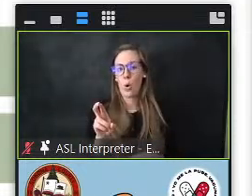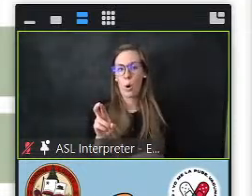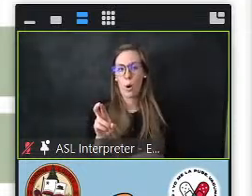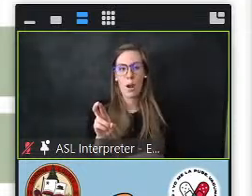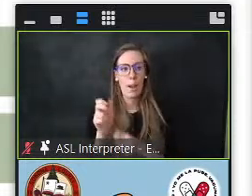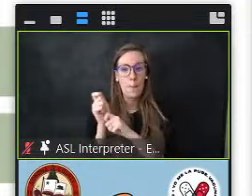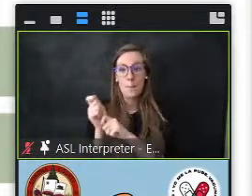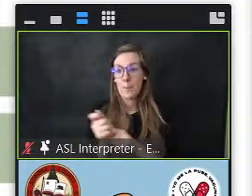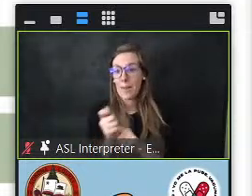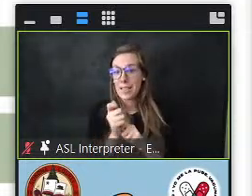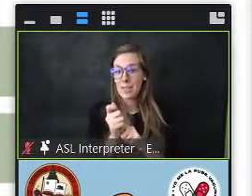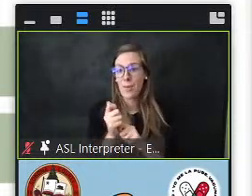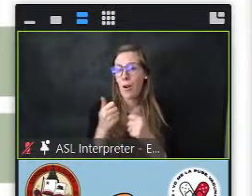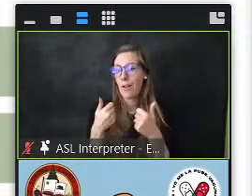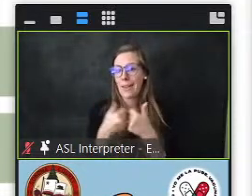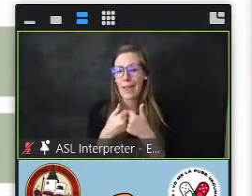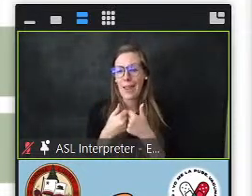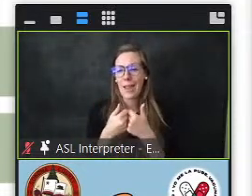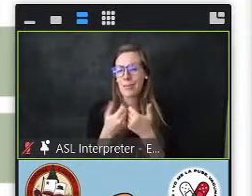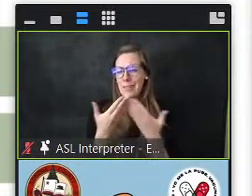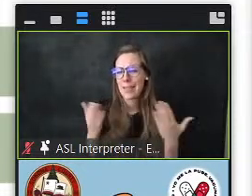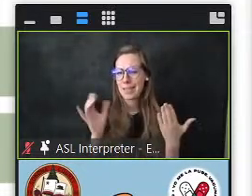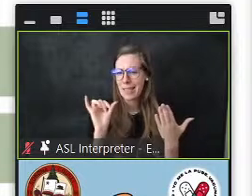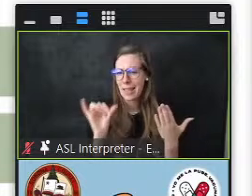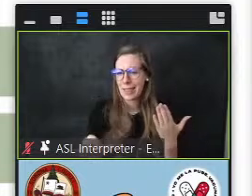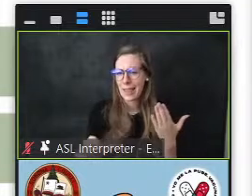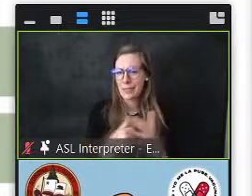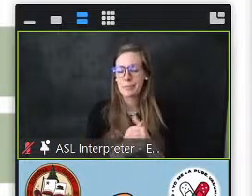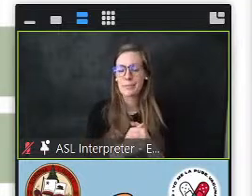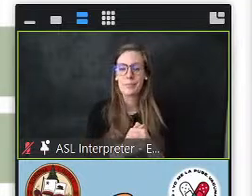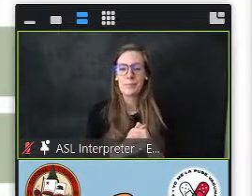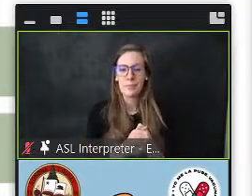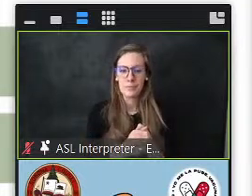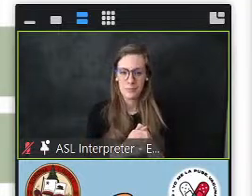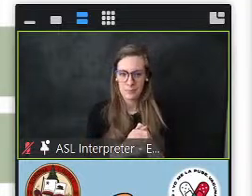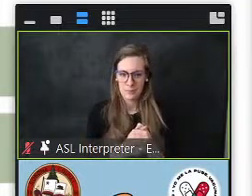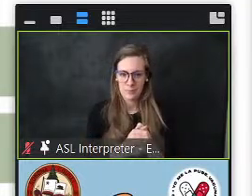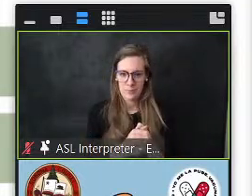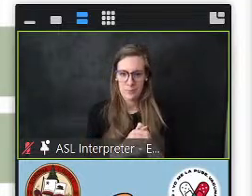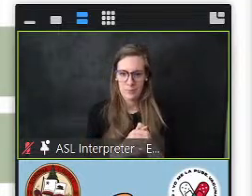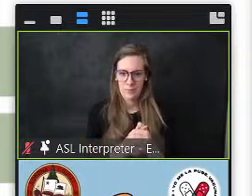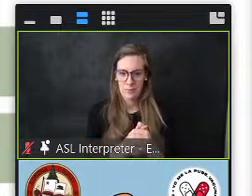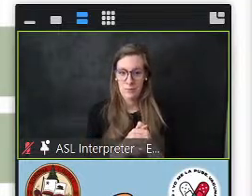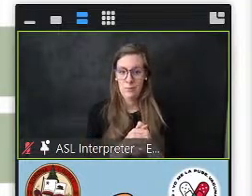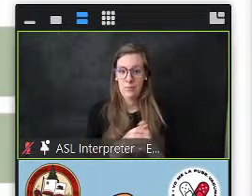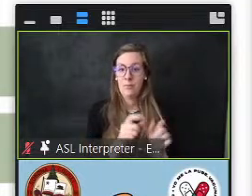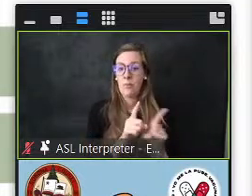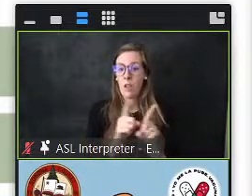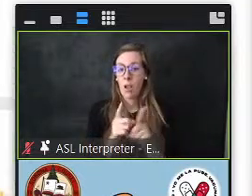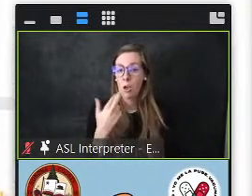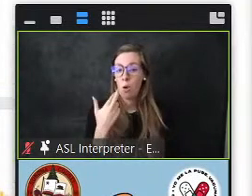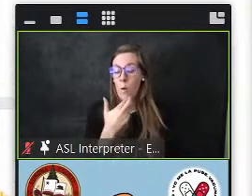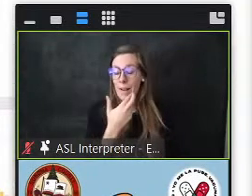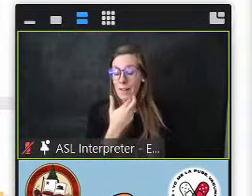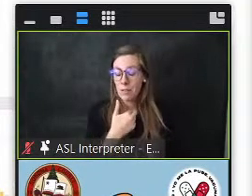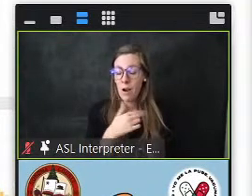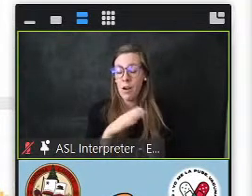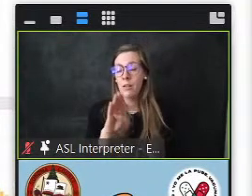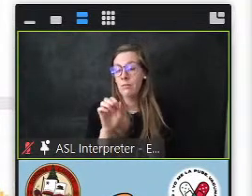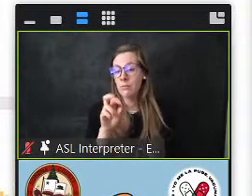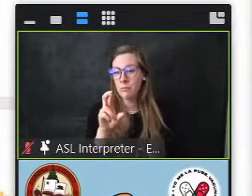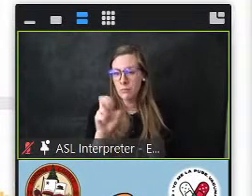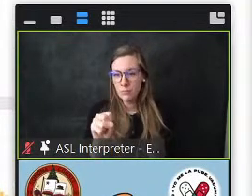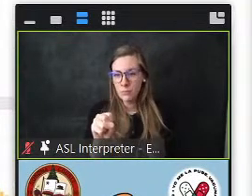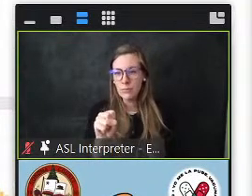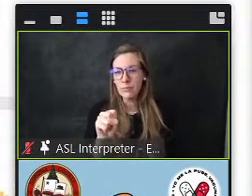That's also the restaurants and bars have also increased.